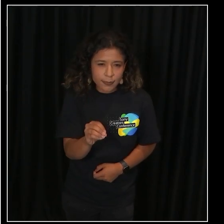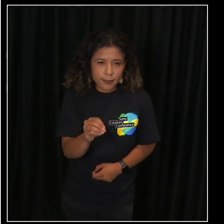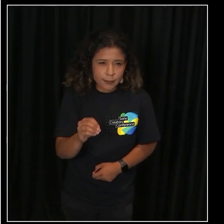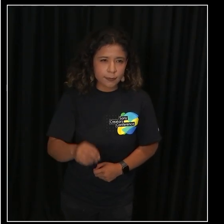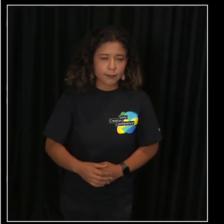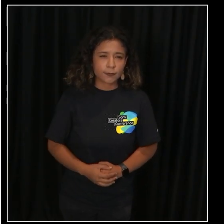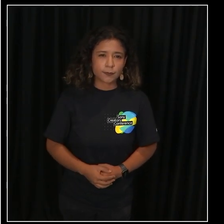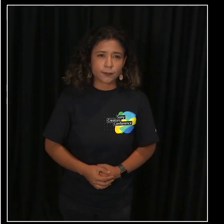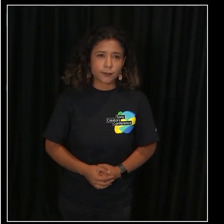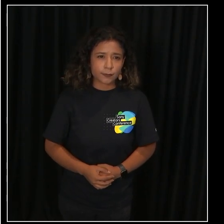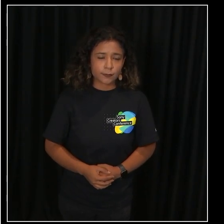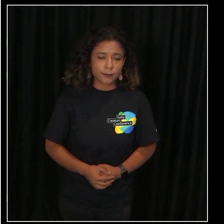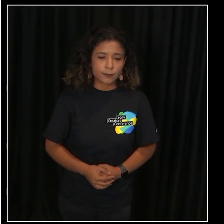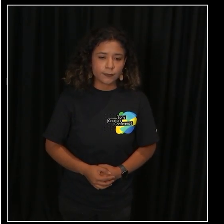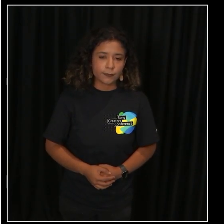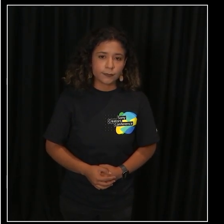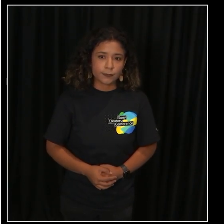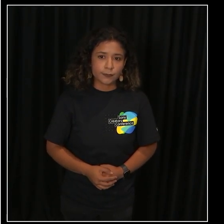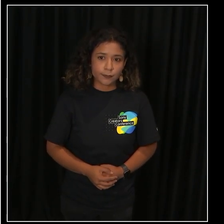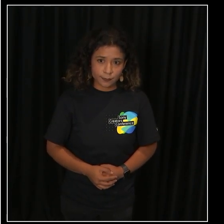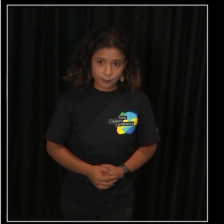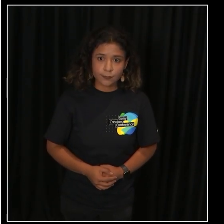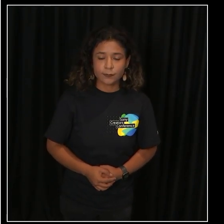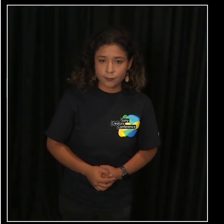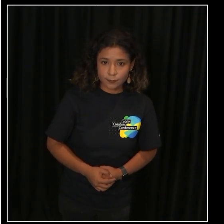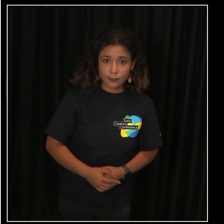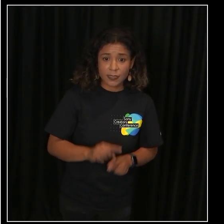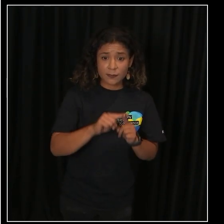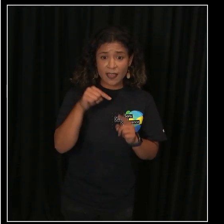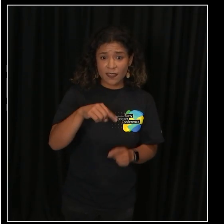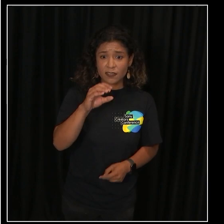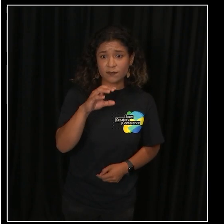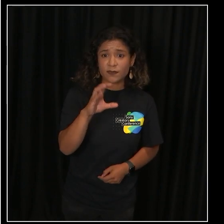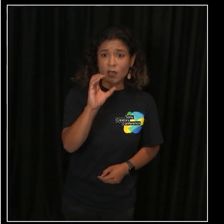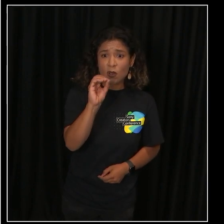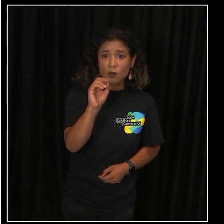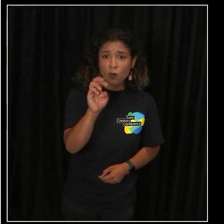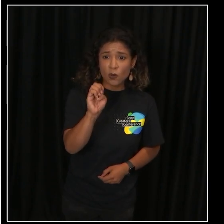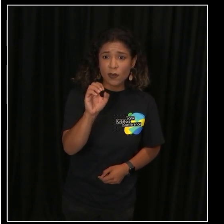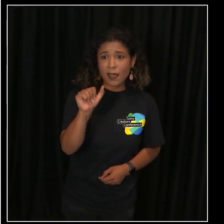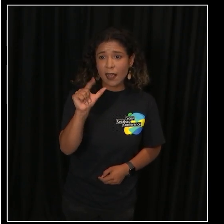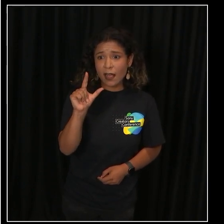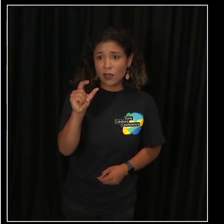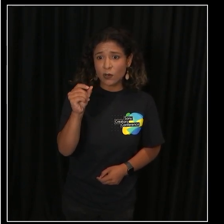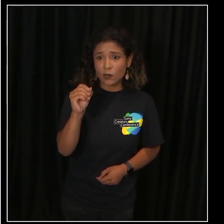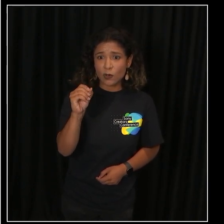But otherwise, this core algorithm doesn't rely on any dithering around noise, so it should be pretty deterministic.